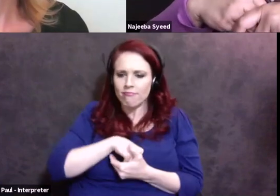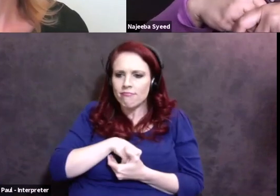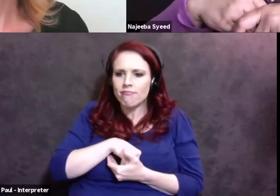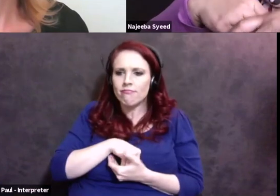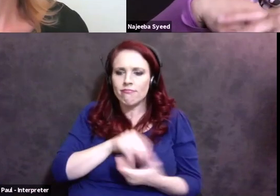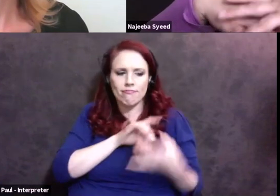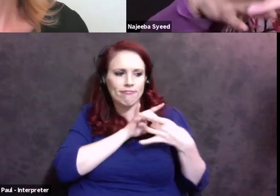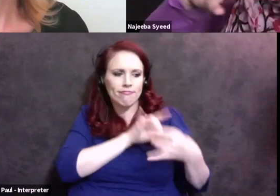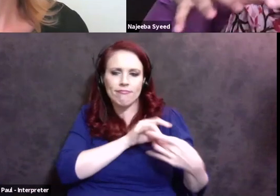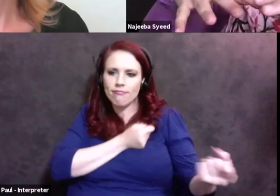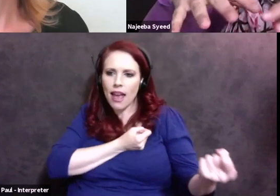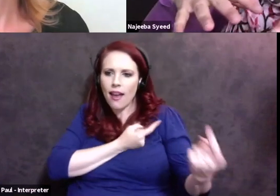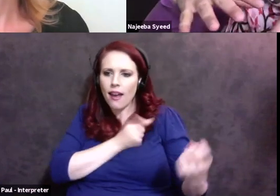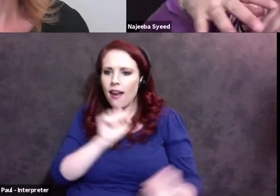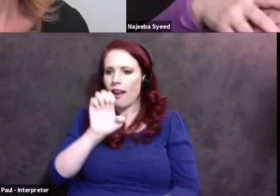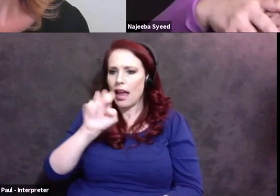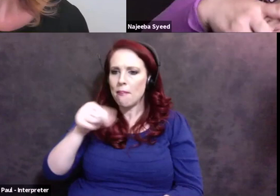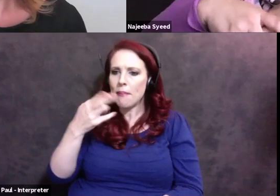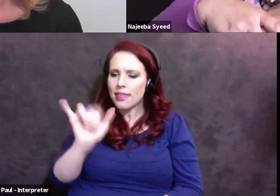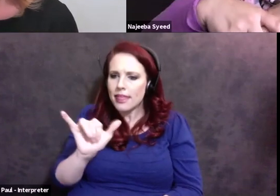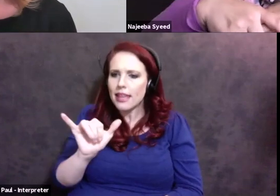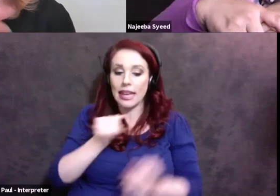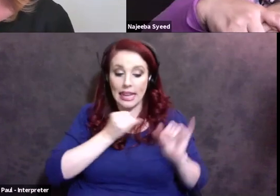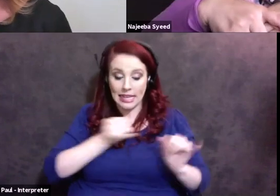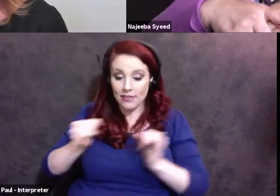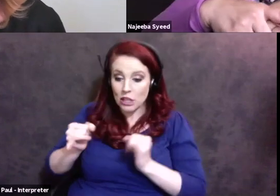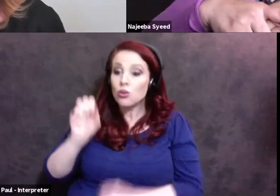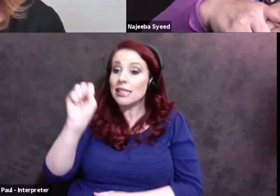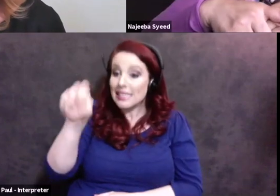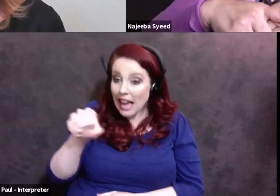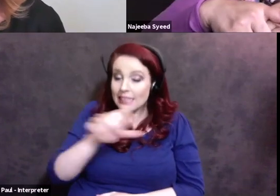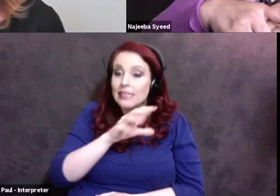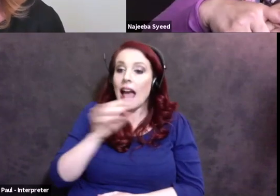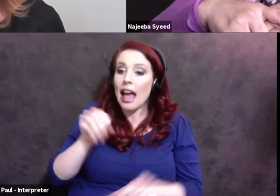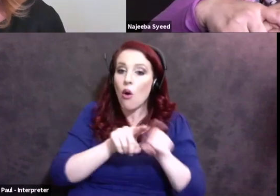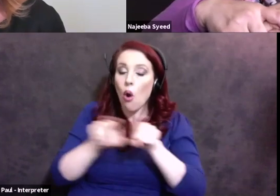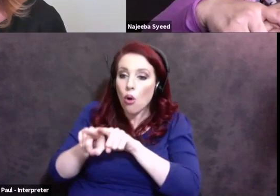and how is institutions, for those folks that are familiar with the literature on cultural